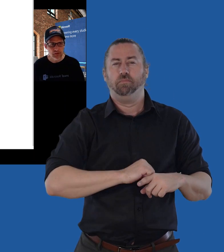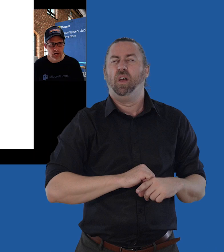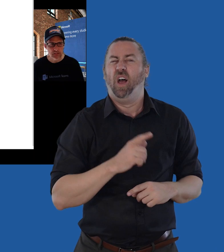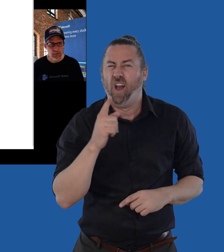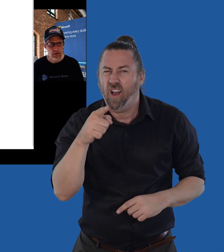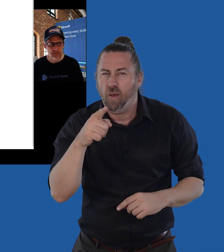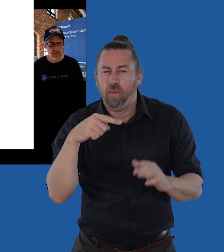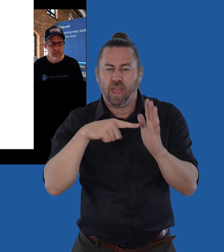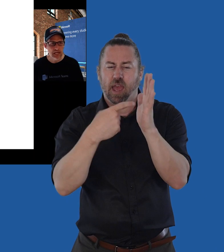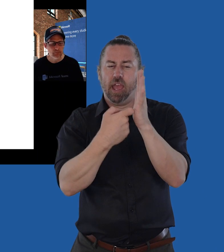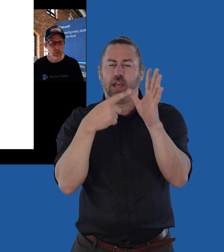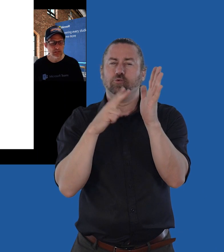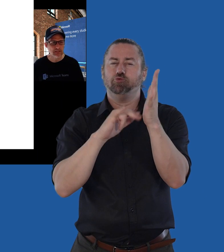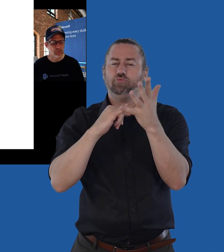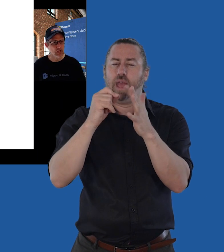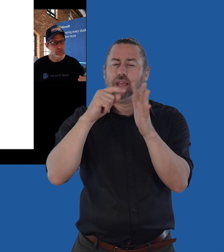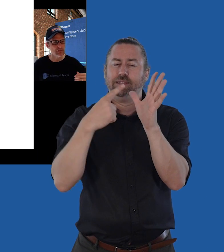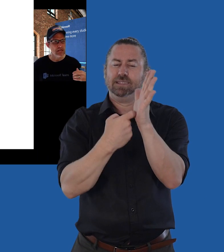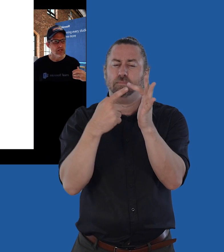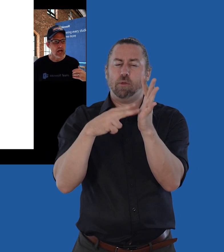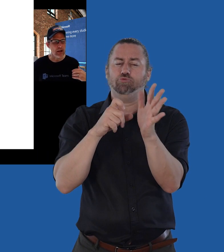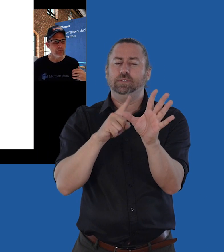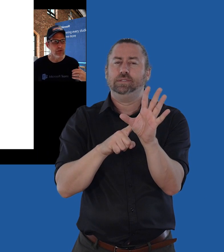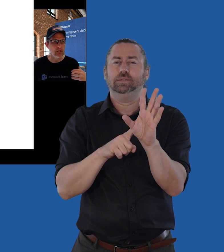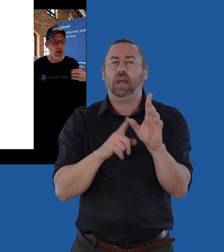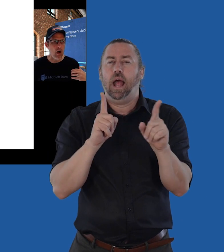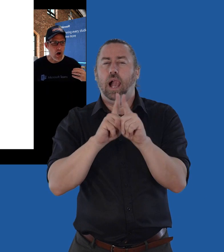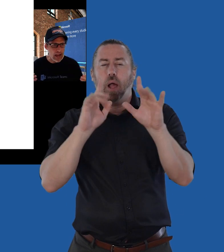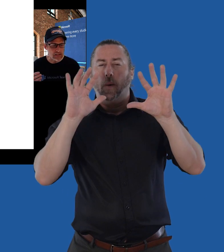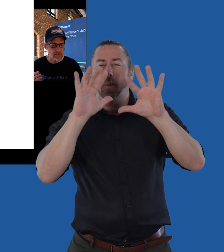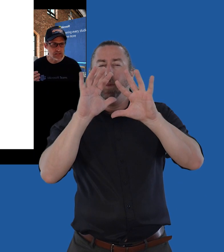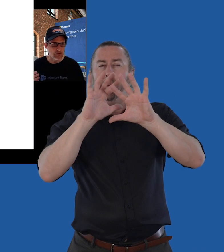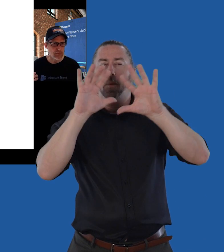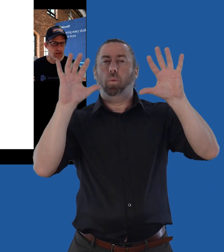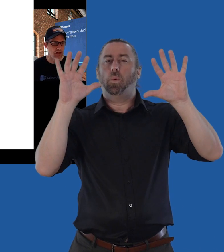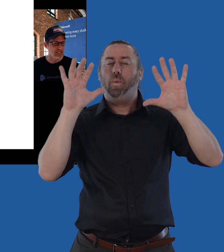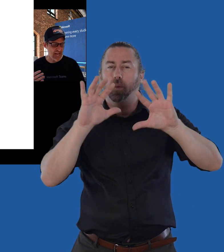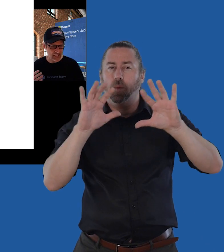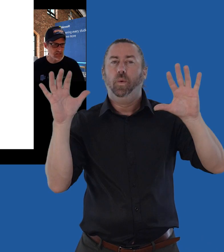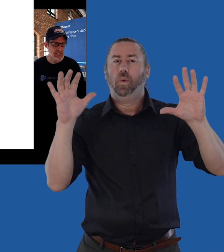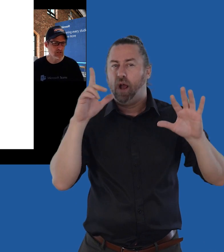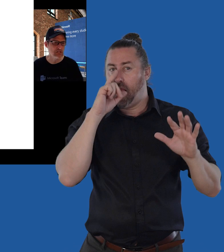but the transparencies, for example, can sometimes hide some of the text, et cetera,